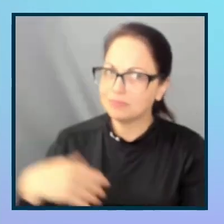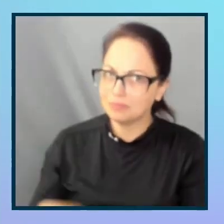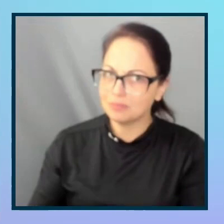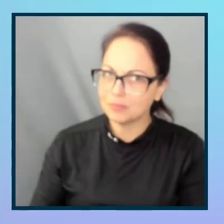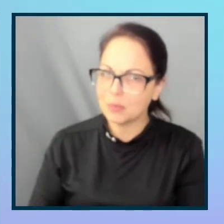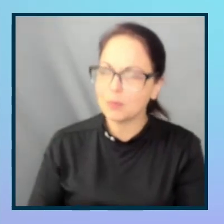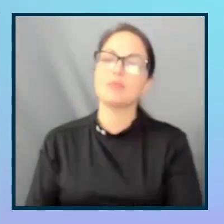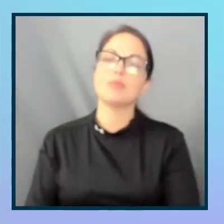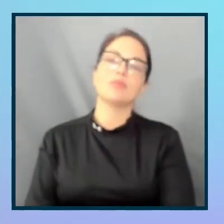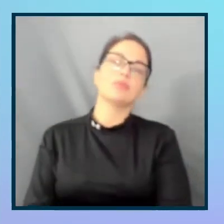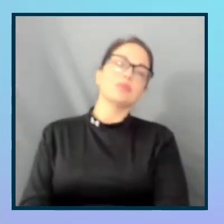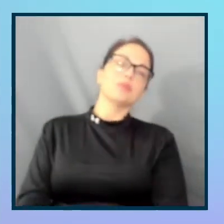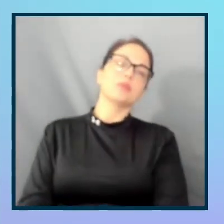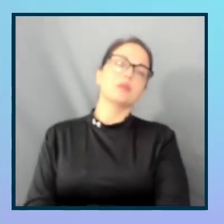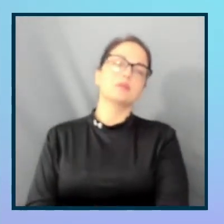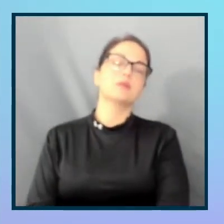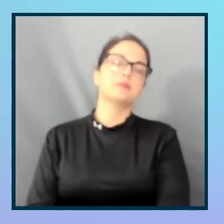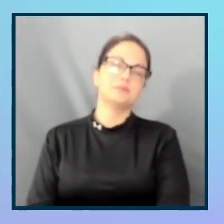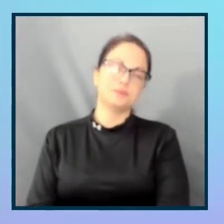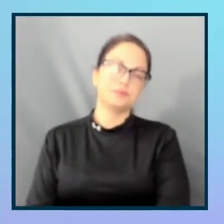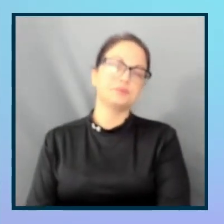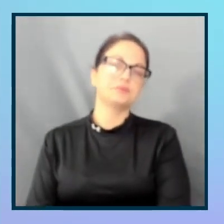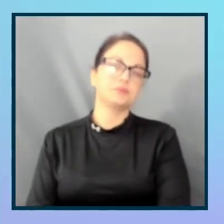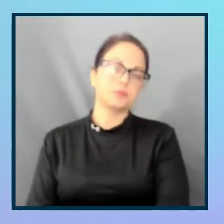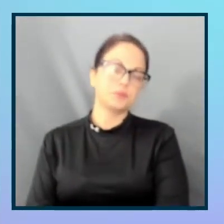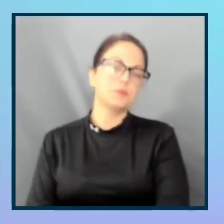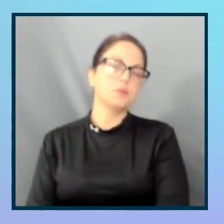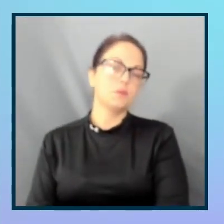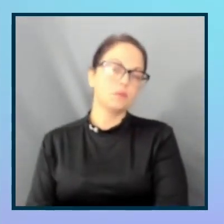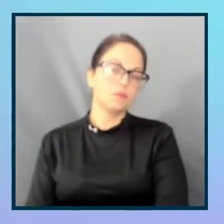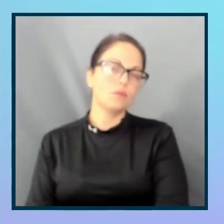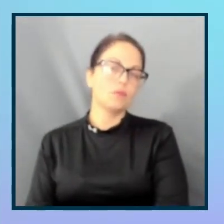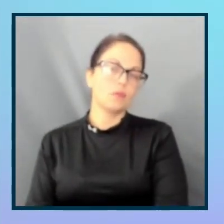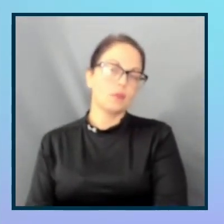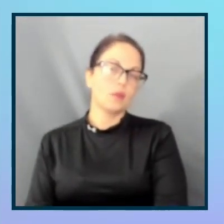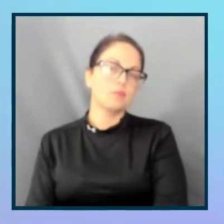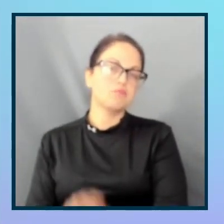And so this reflects on some of my prior work in ERGs